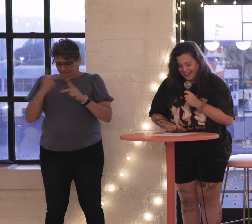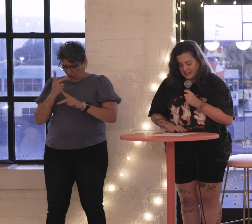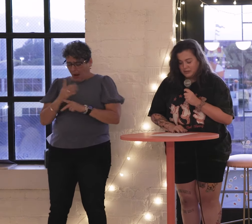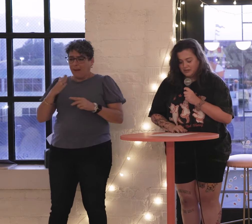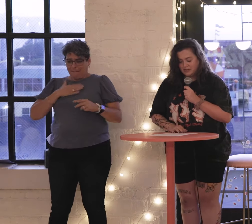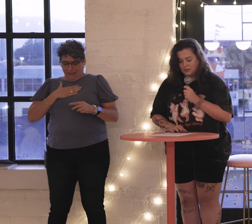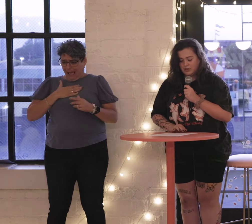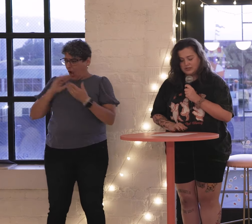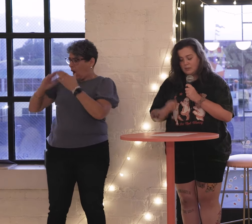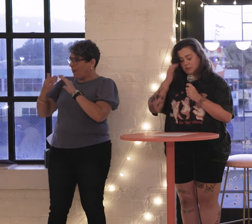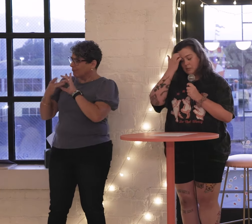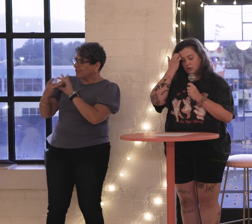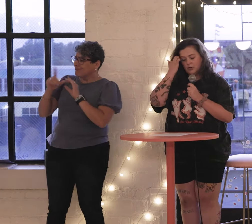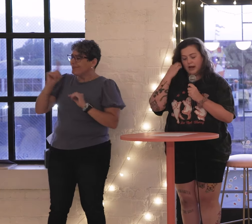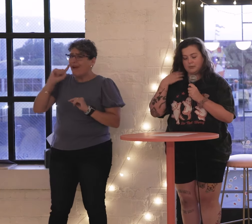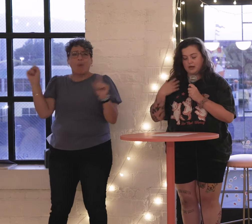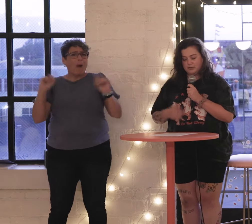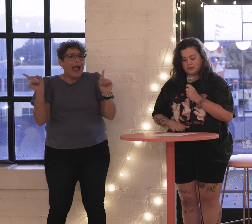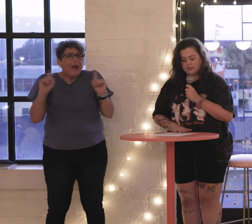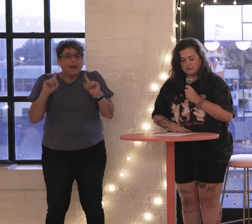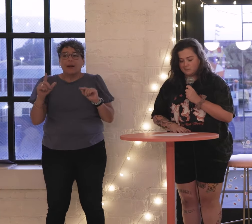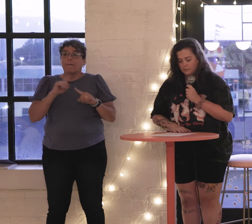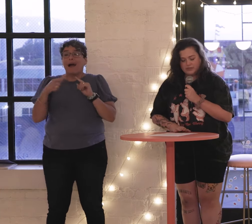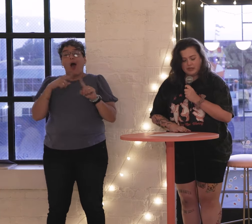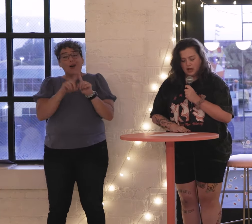accessibility for disabled people, and my abuse.